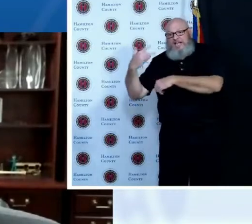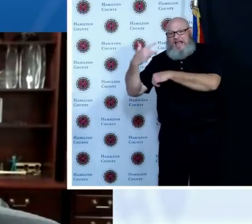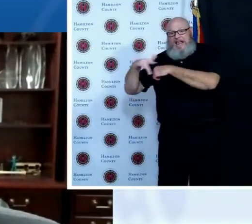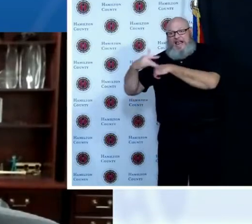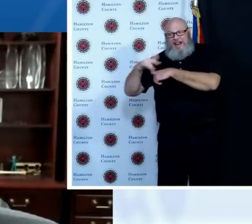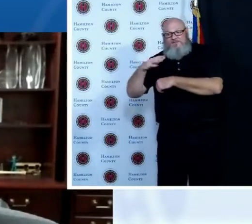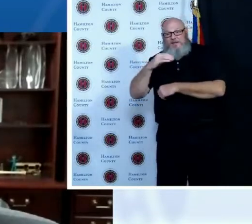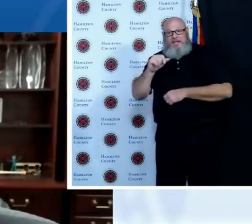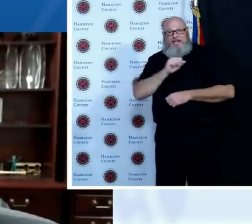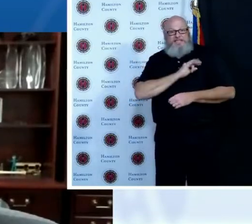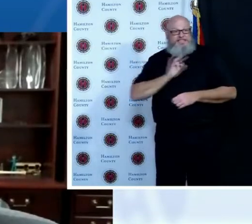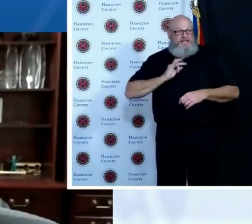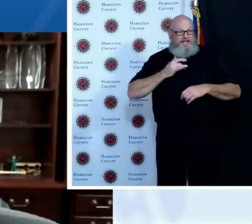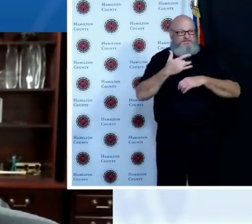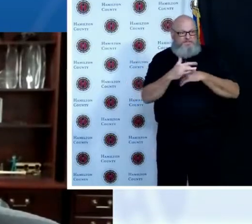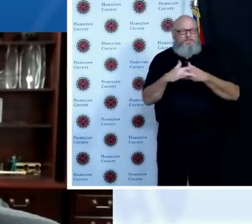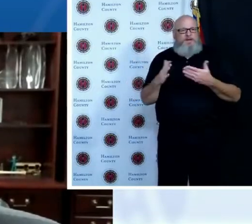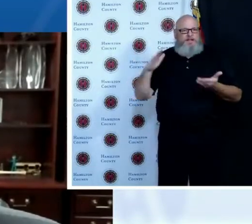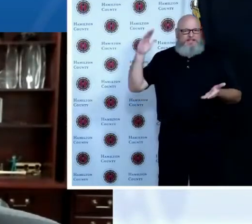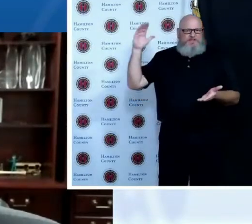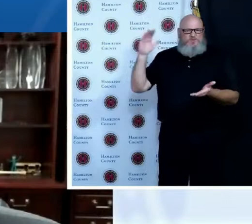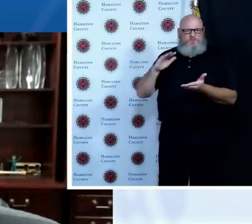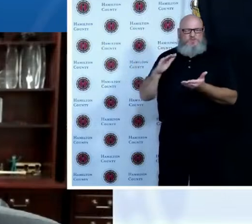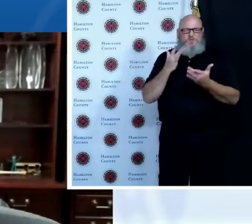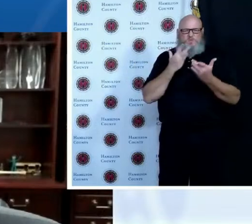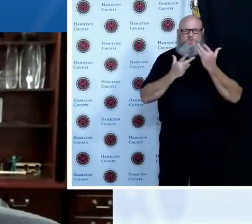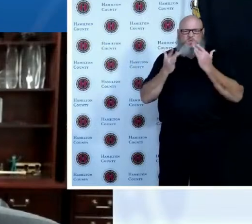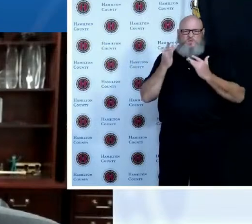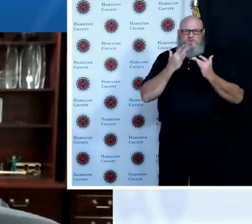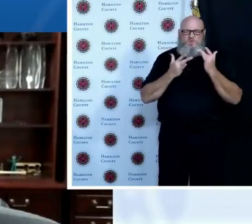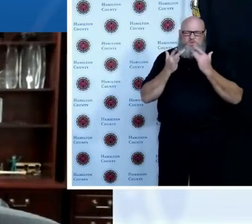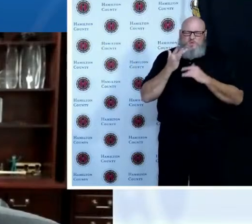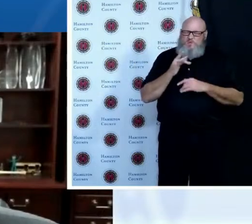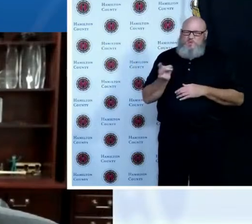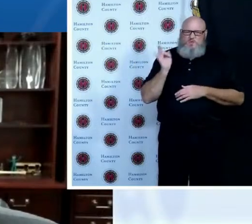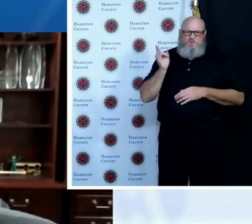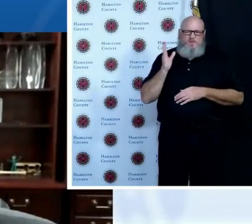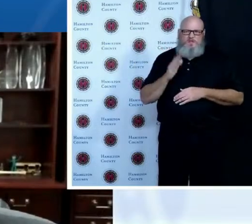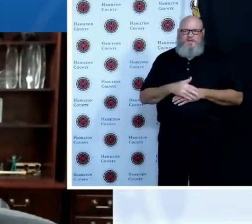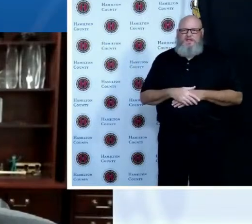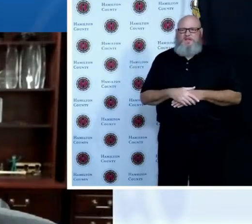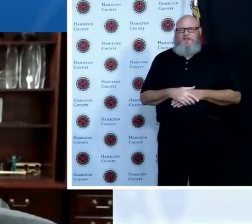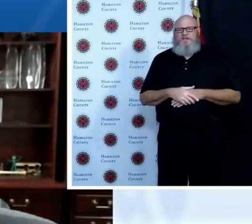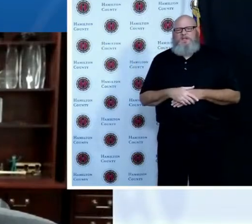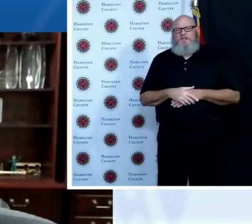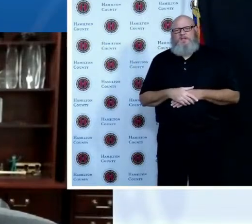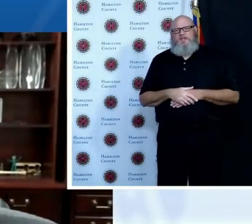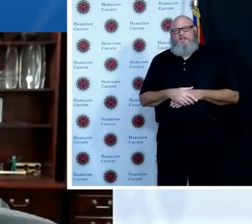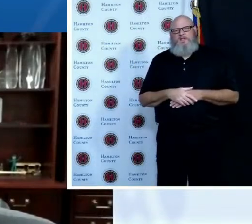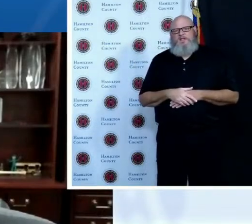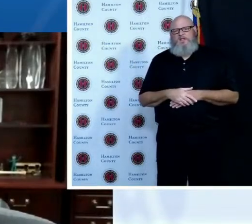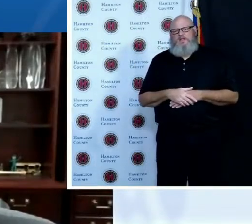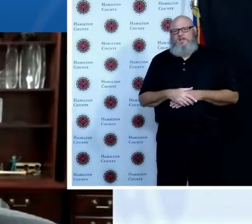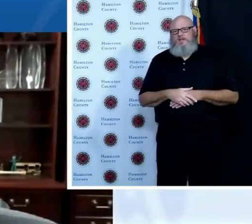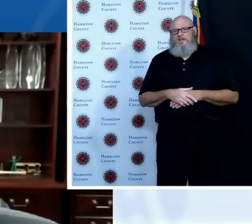when we have multiple critical ill patients as we did about a week or so ago over the holiday period